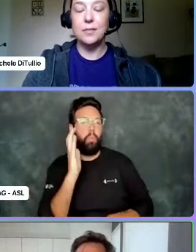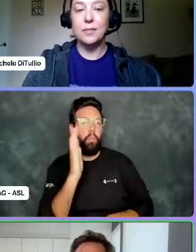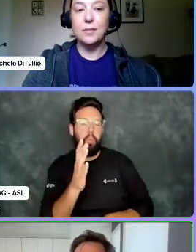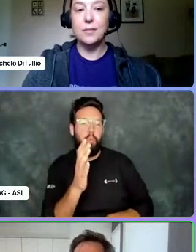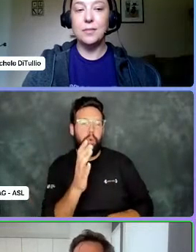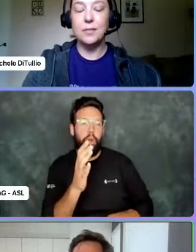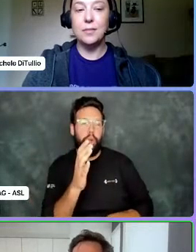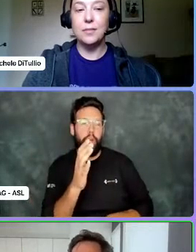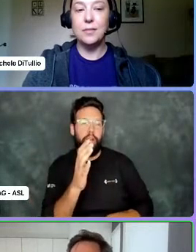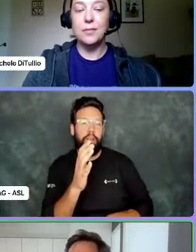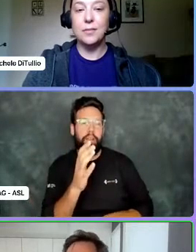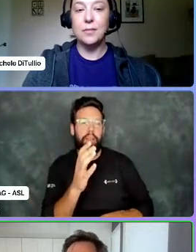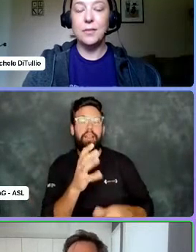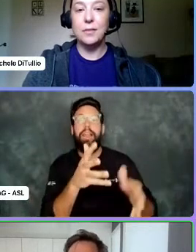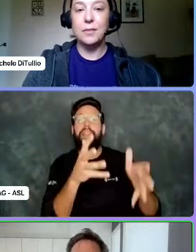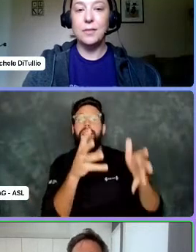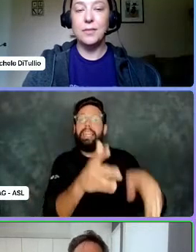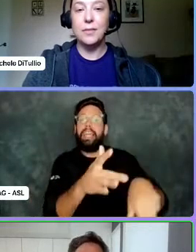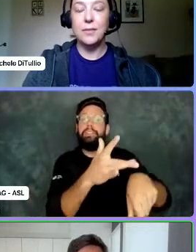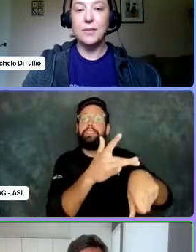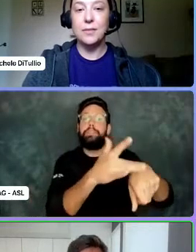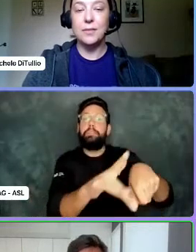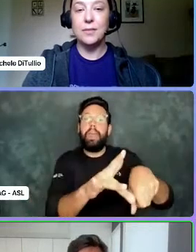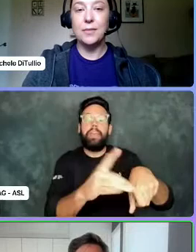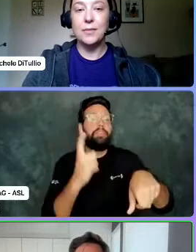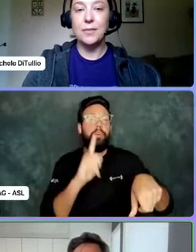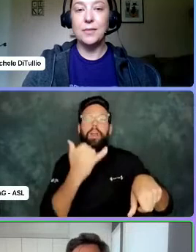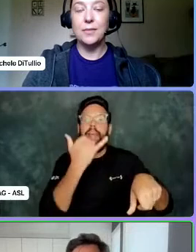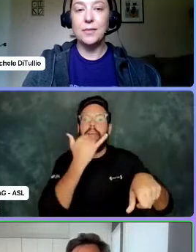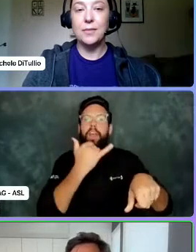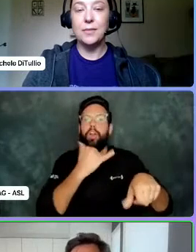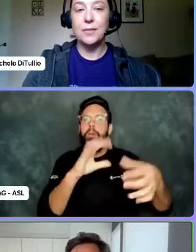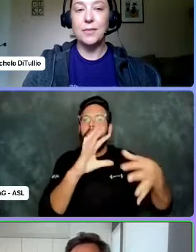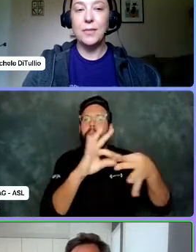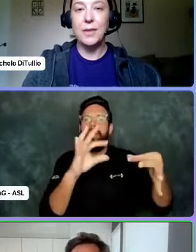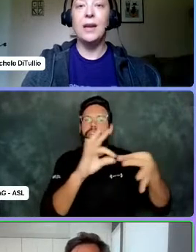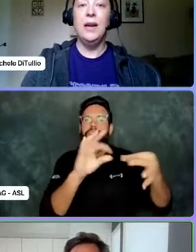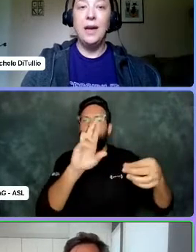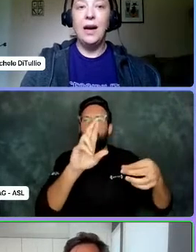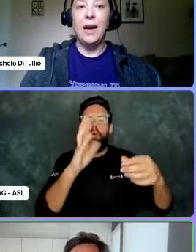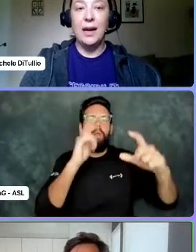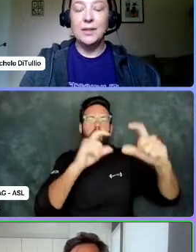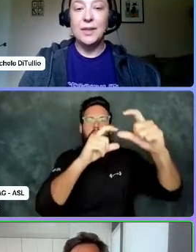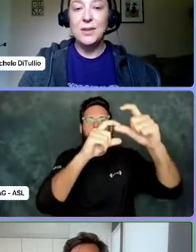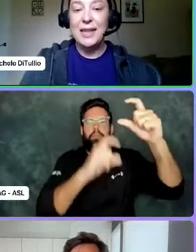errors. Tony asks, would you leave space for the potential error message, or would you